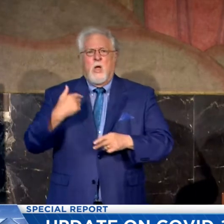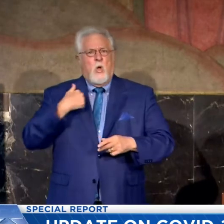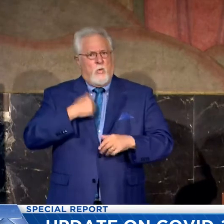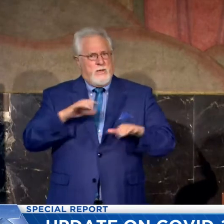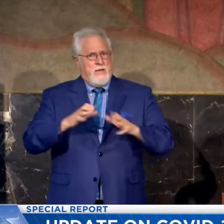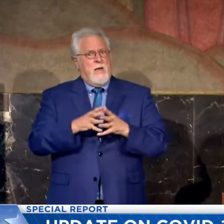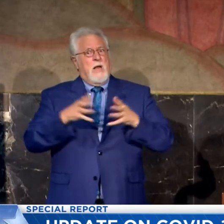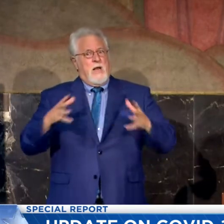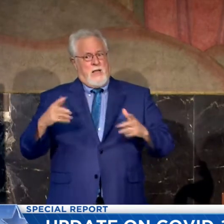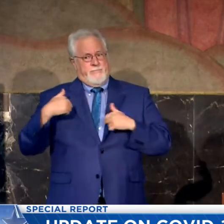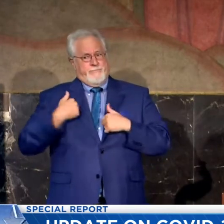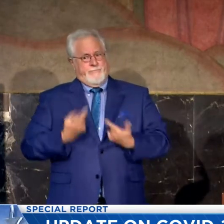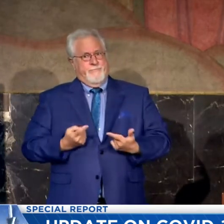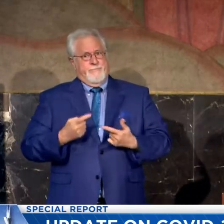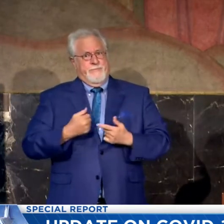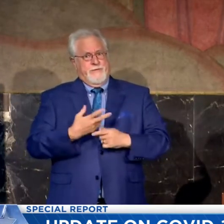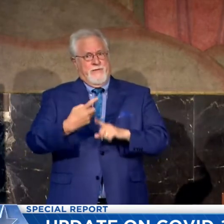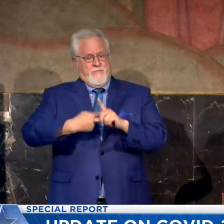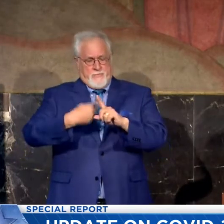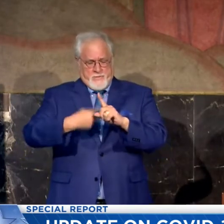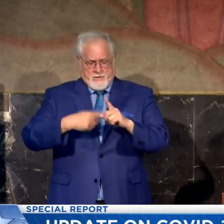I DO ENCOURAGE EVERYONE TO BE